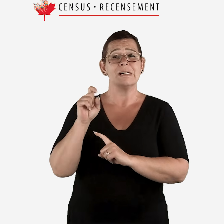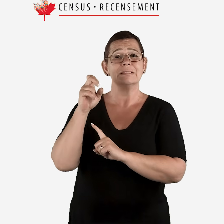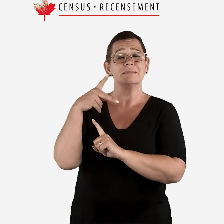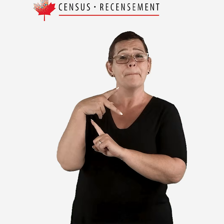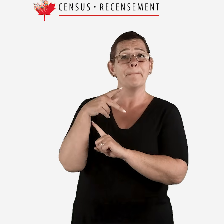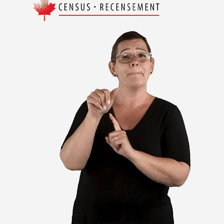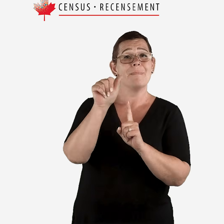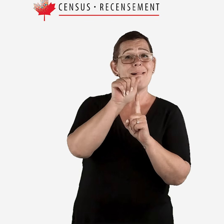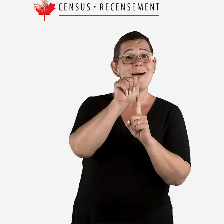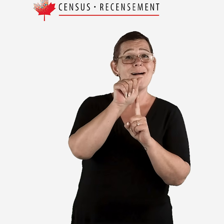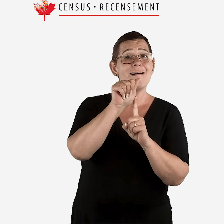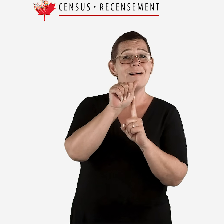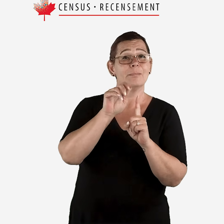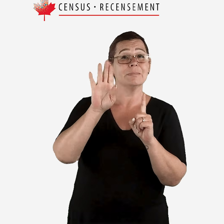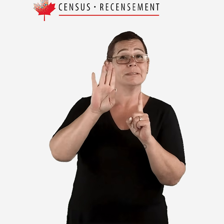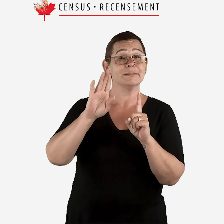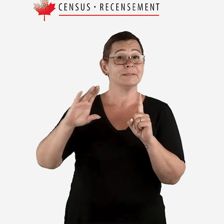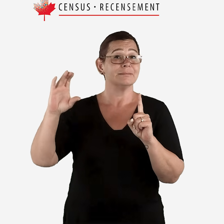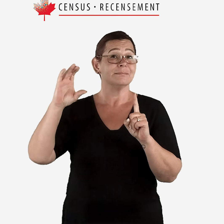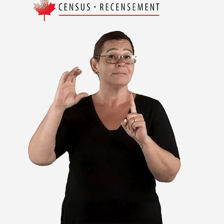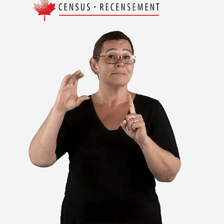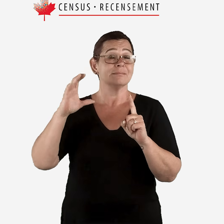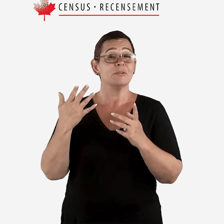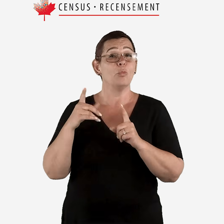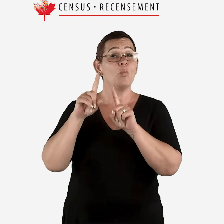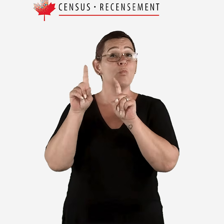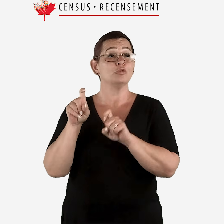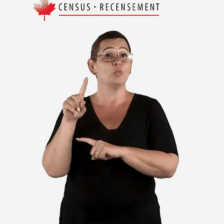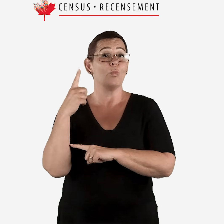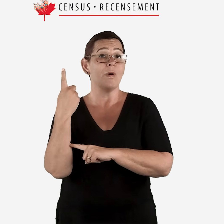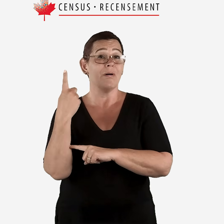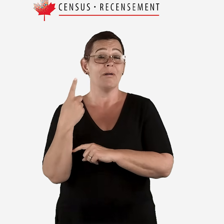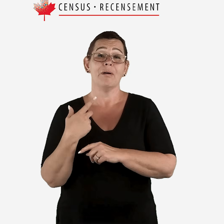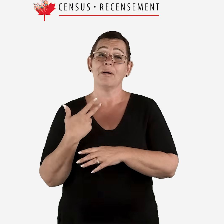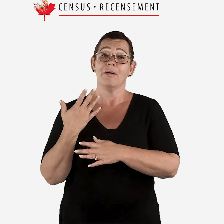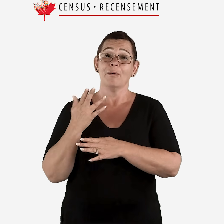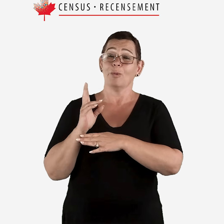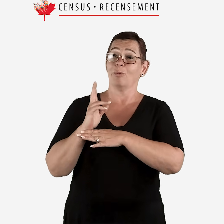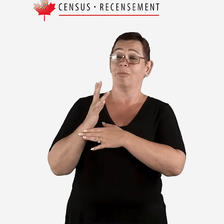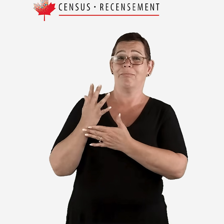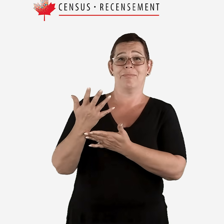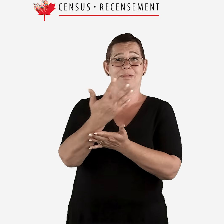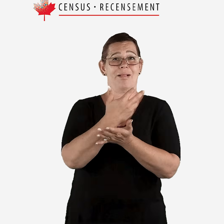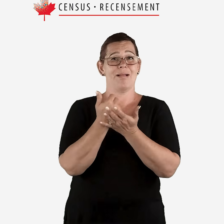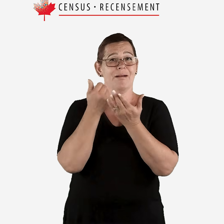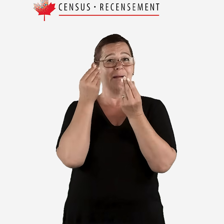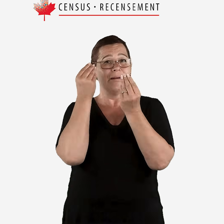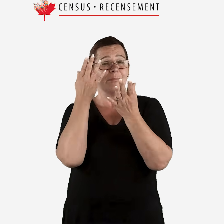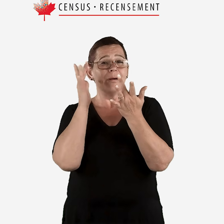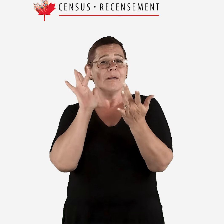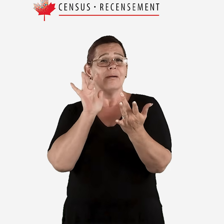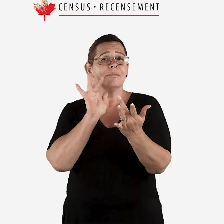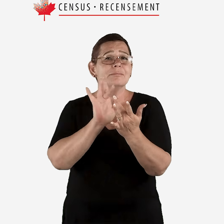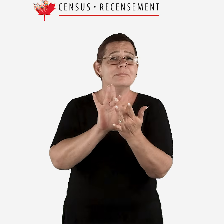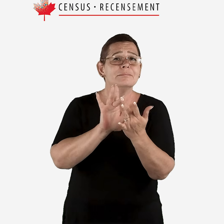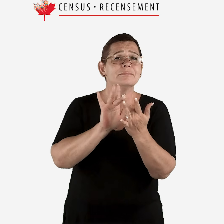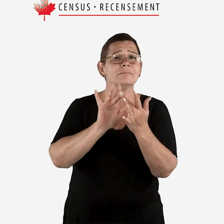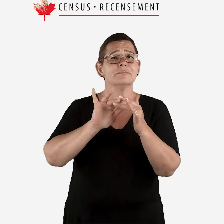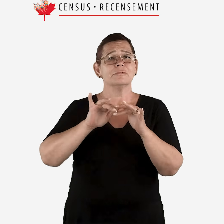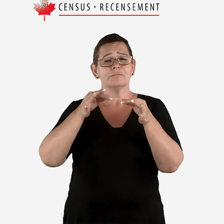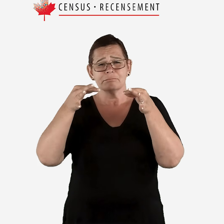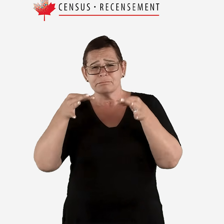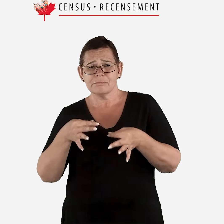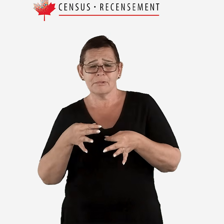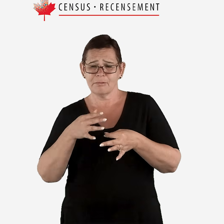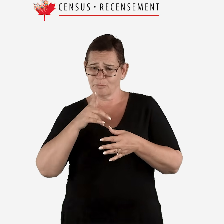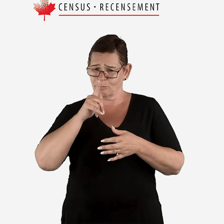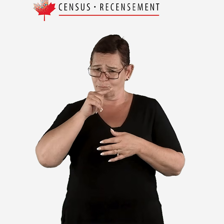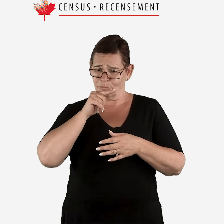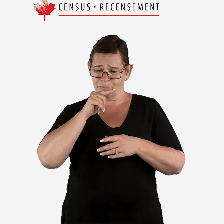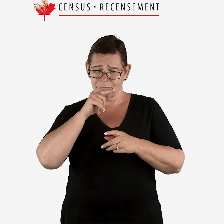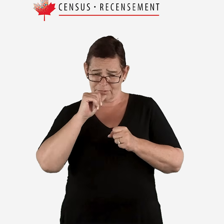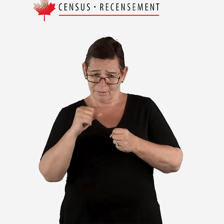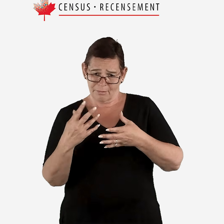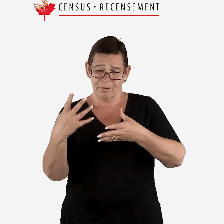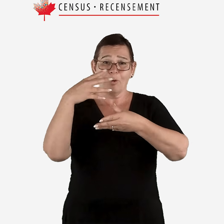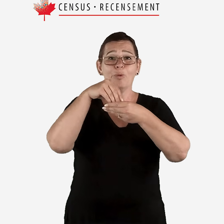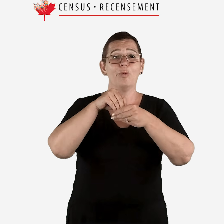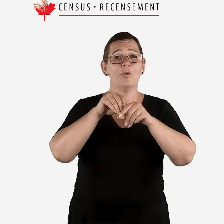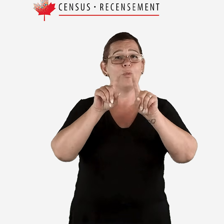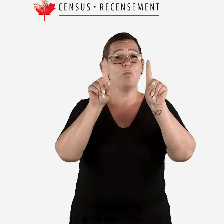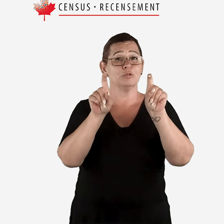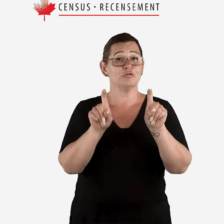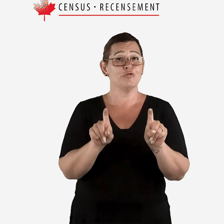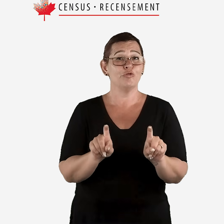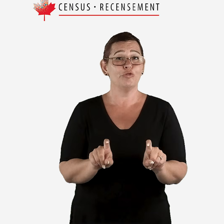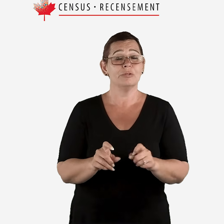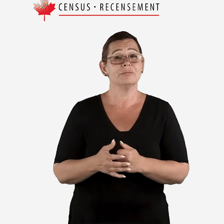Steps A to C and question 1 are used to collect contact information and determine who should be included on the questionnaire.